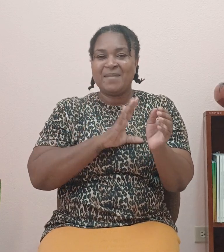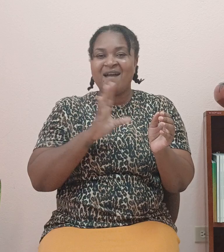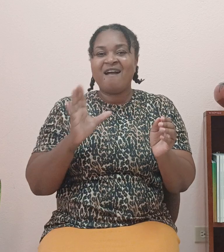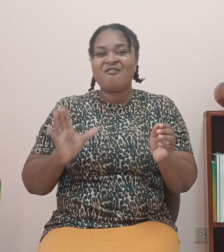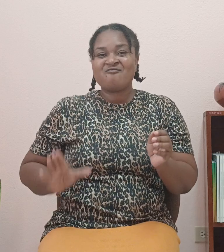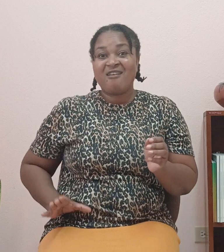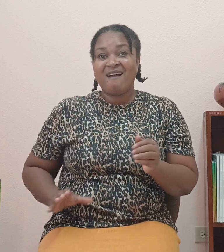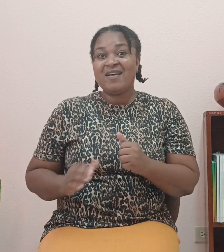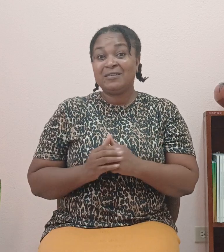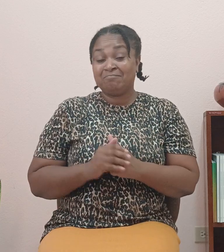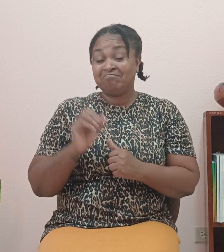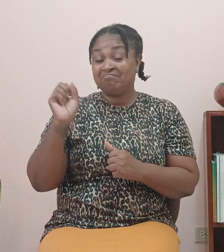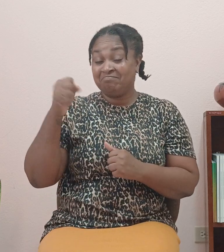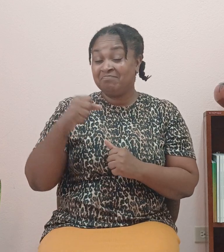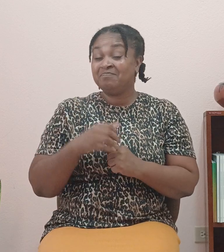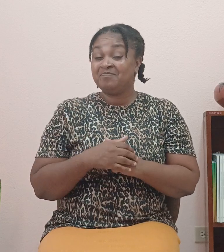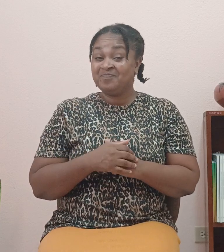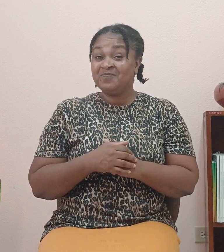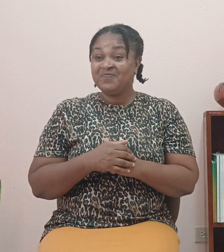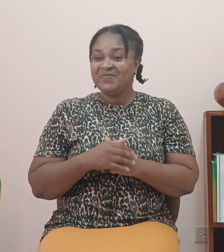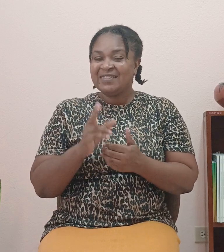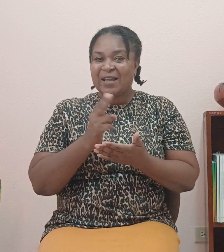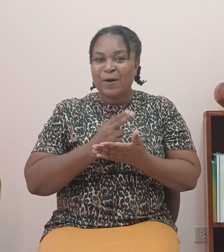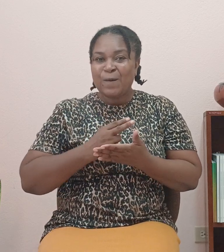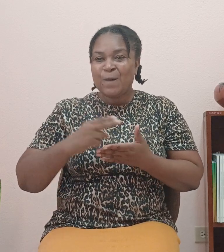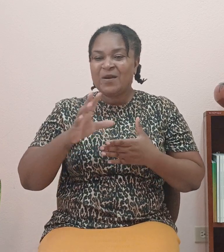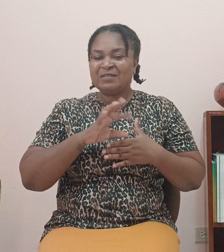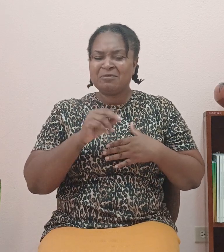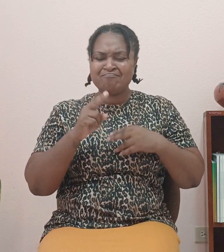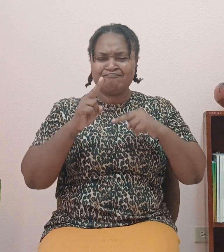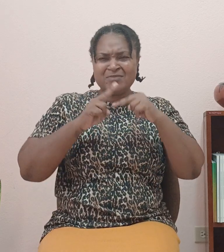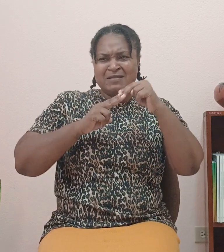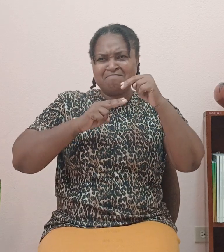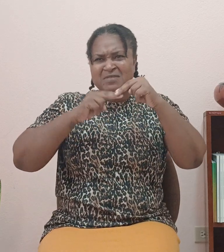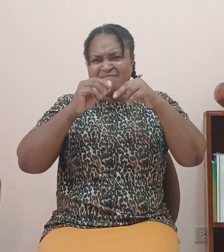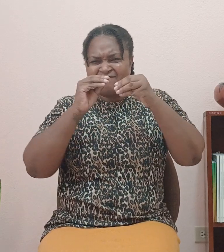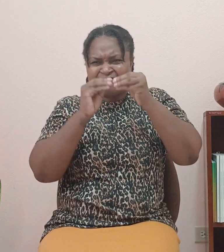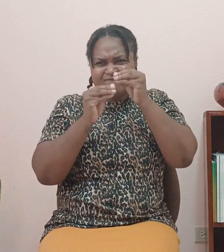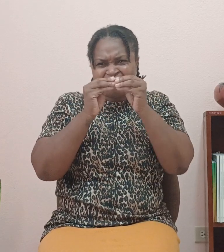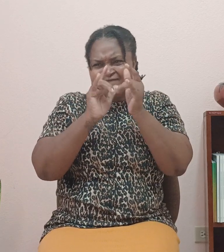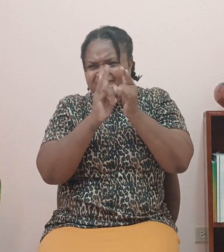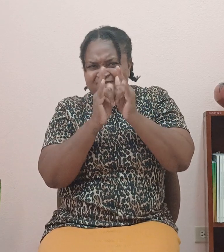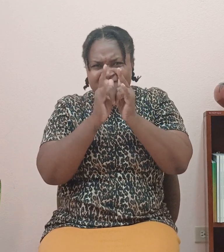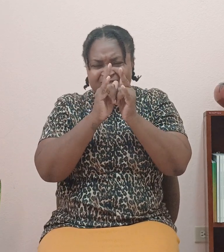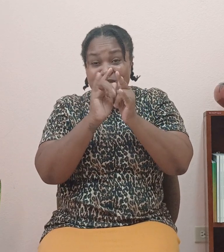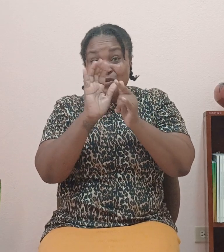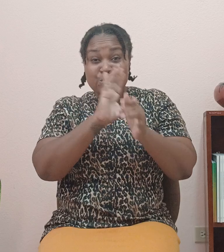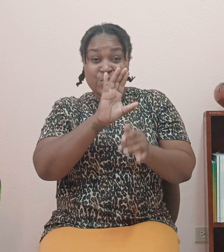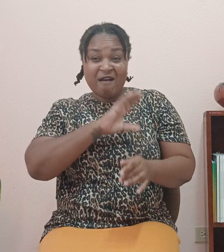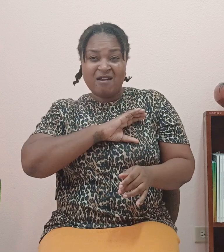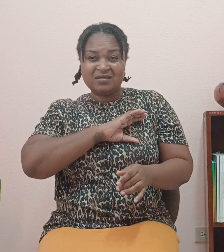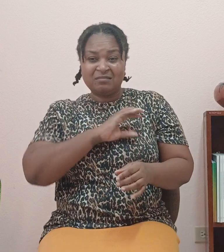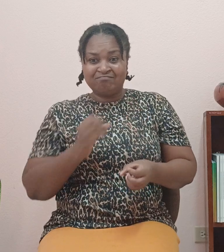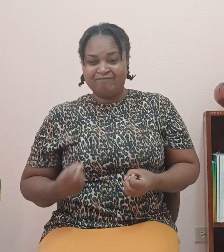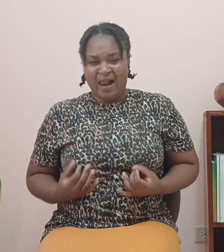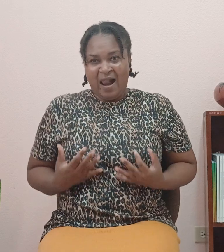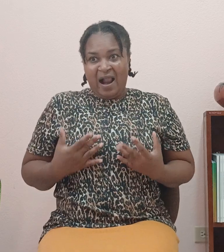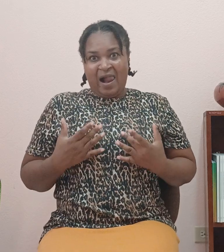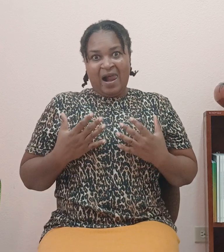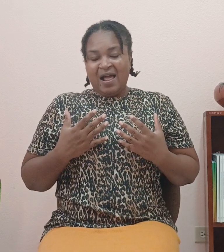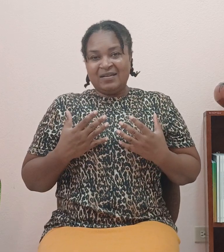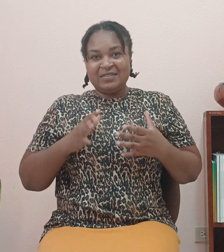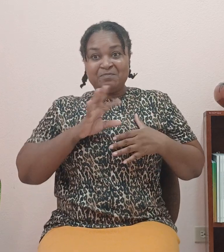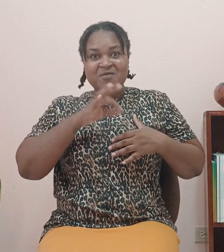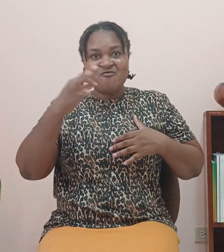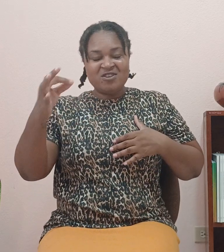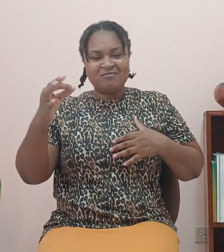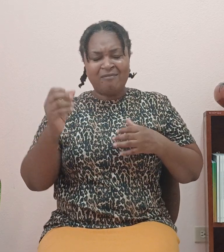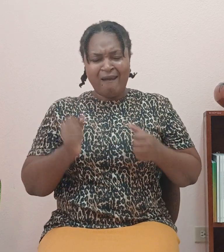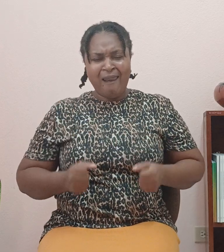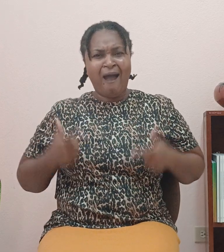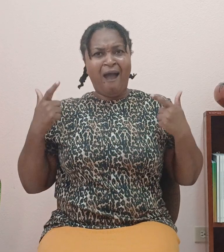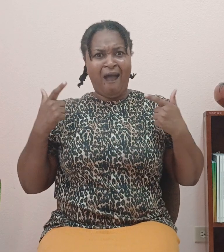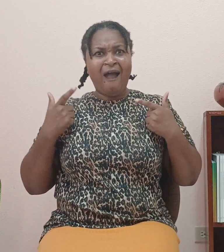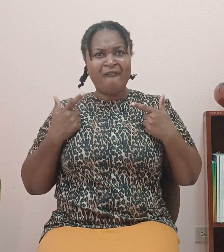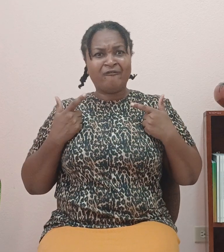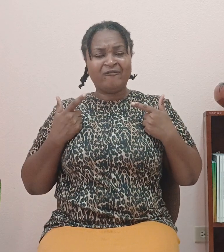The Holy Spirit rebuilds your character, and He makes you spiritually alive. You are born again,